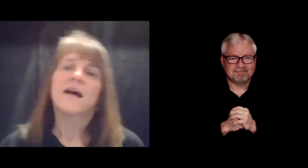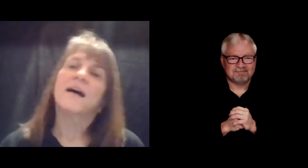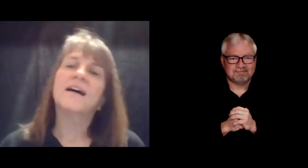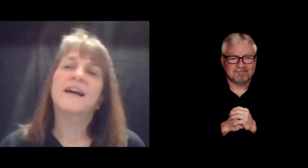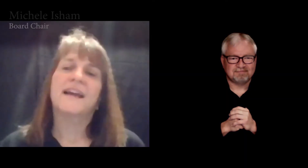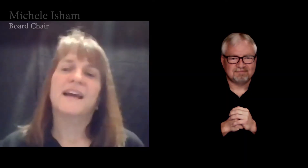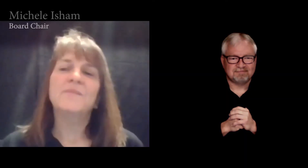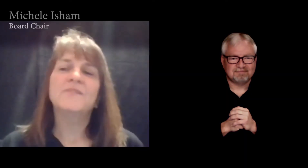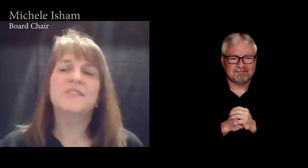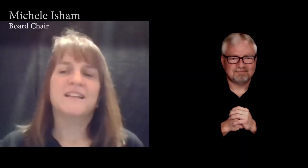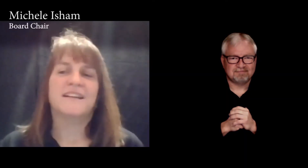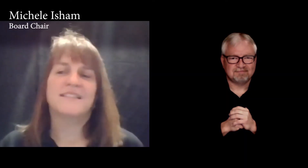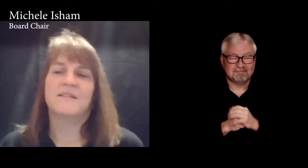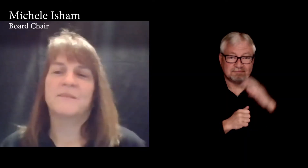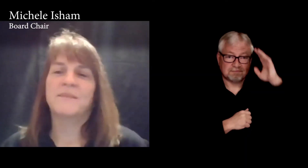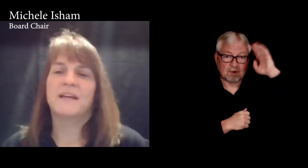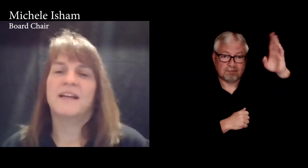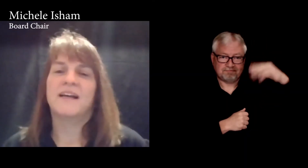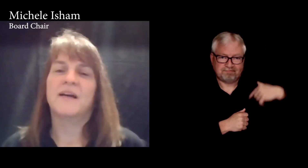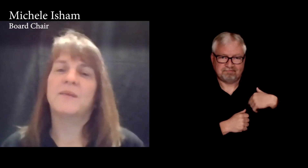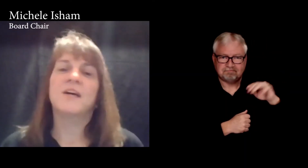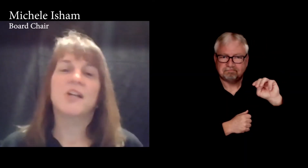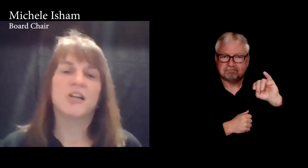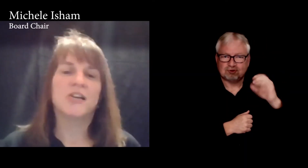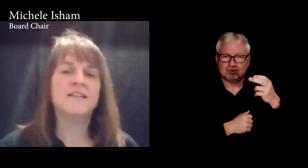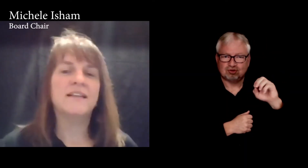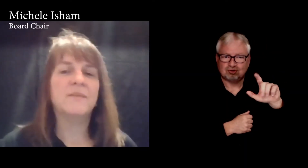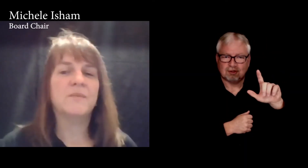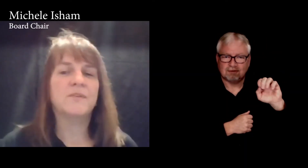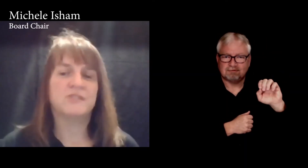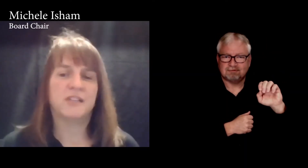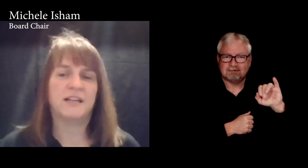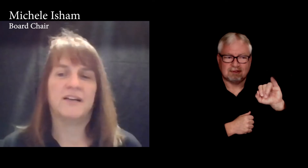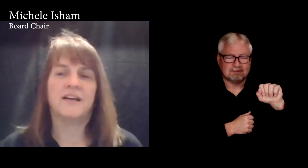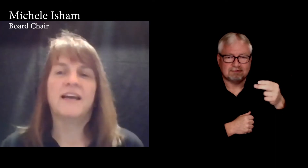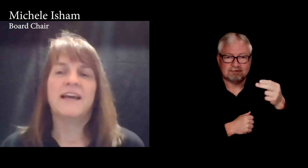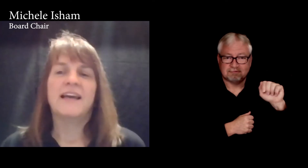Hi, I'm Michele Isham, and I'm currently the board chair.